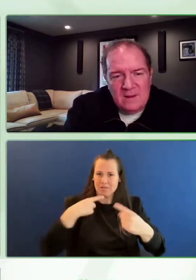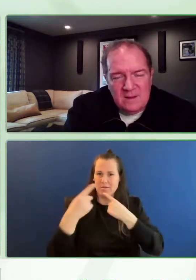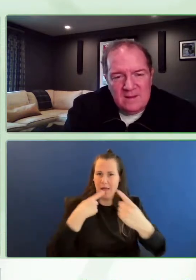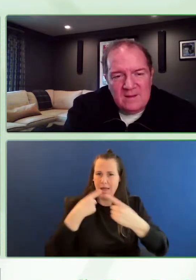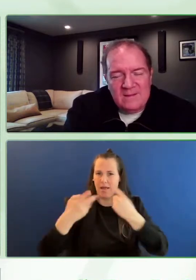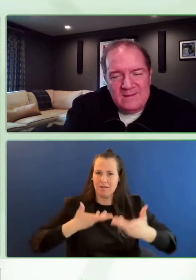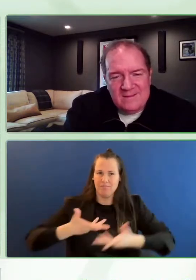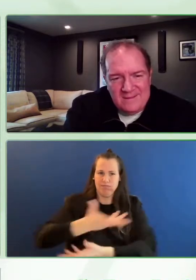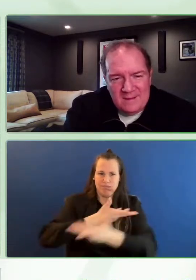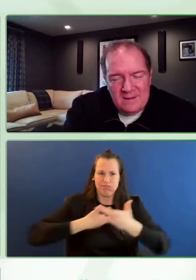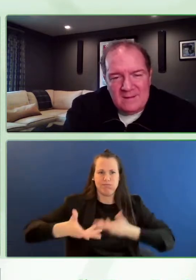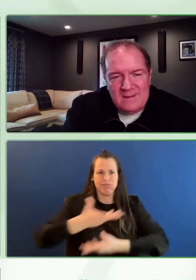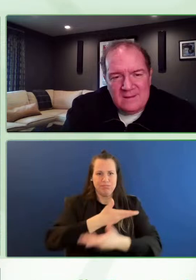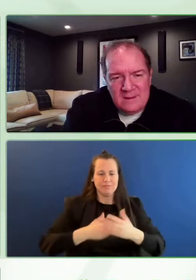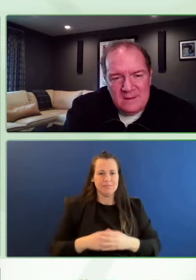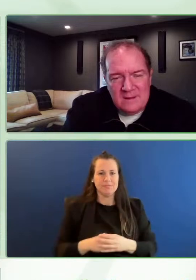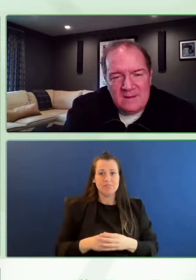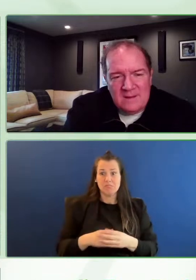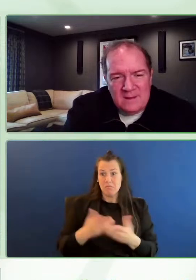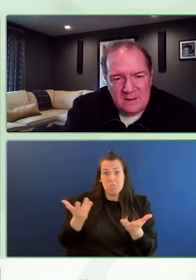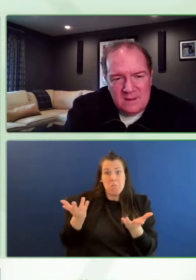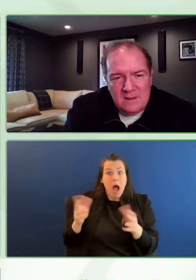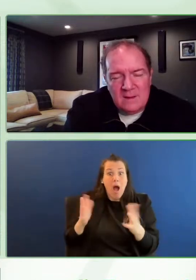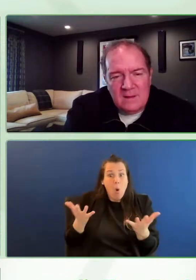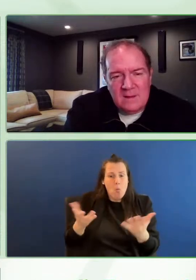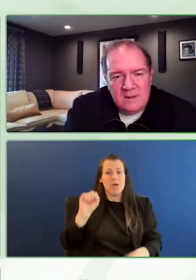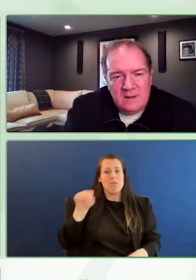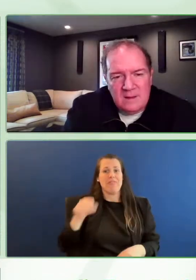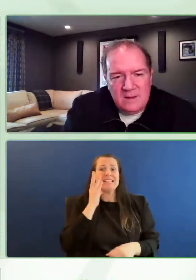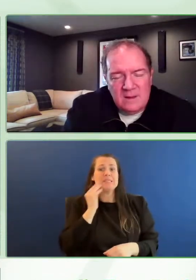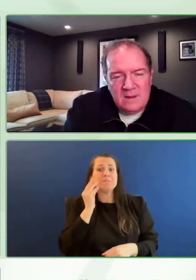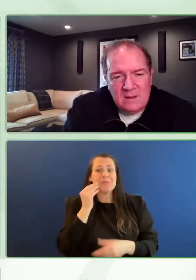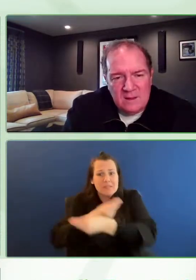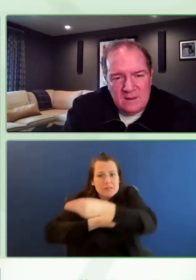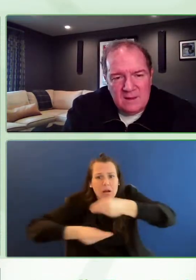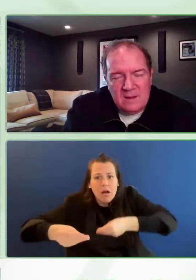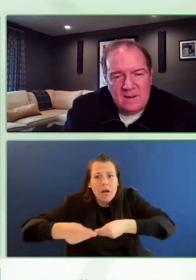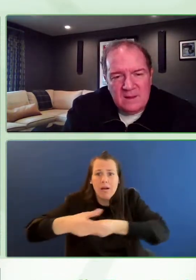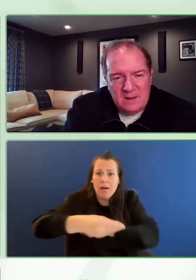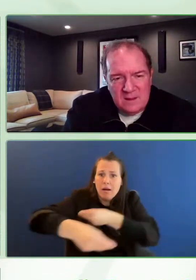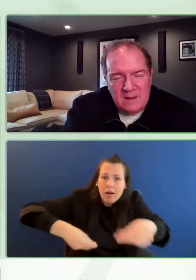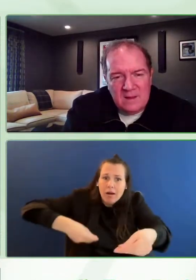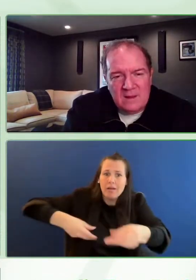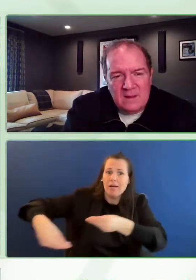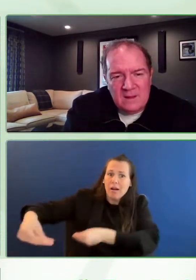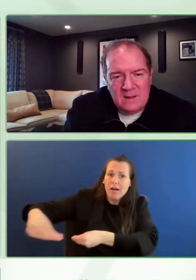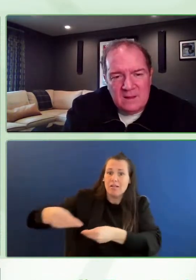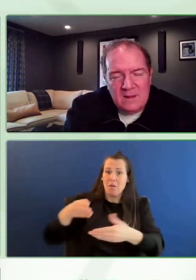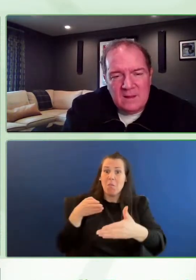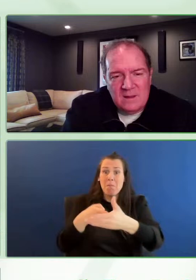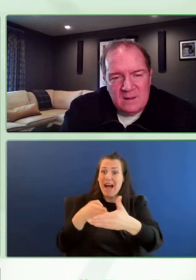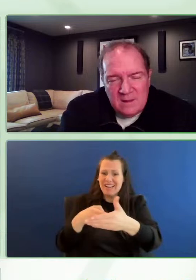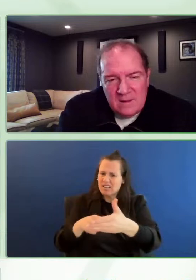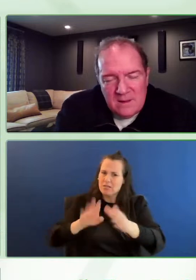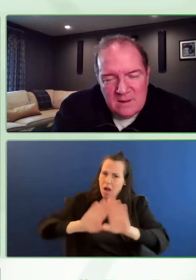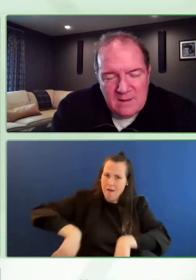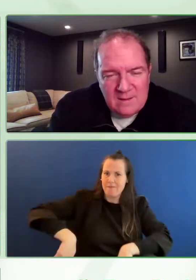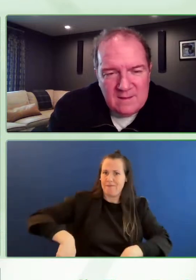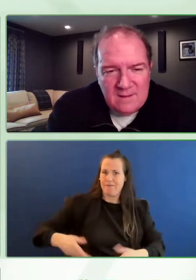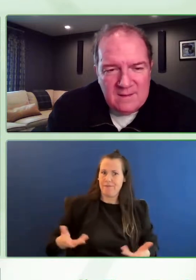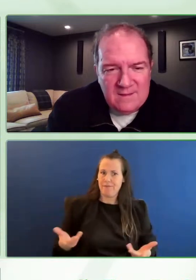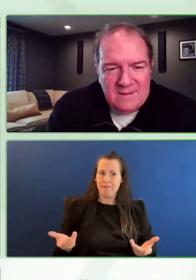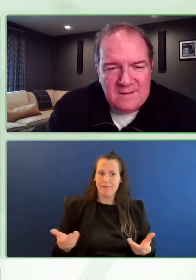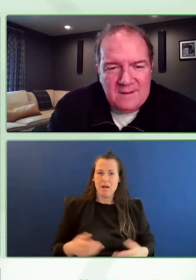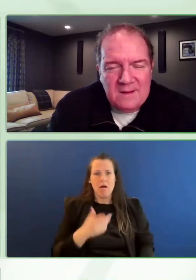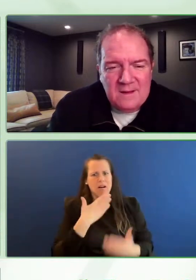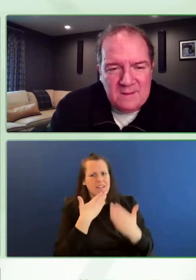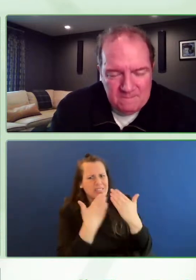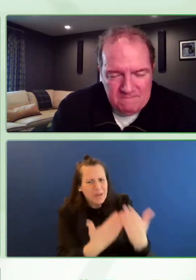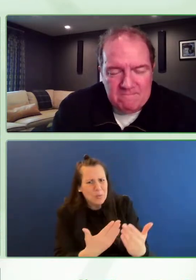And each of the tools on your website, are sort of empowerment.